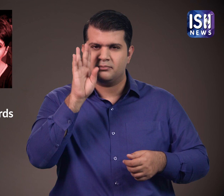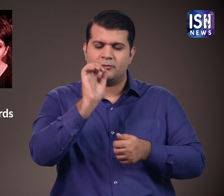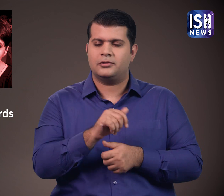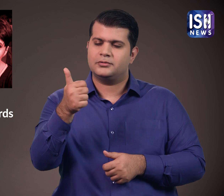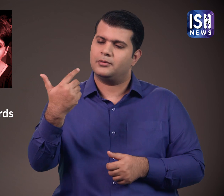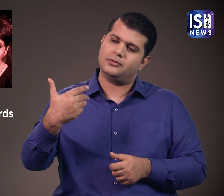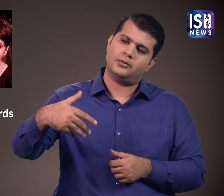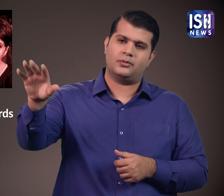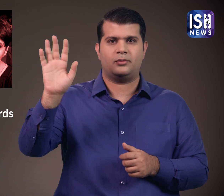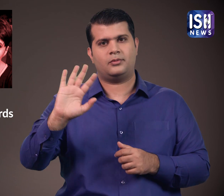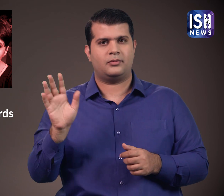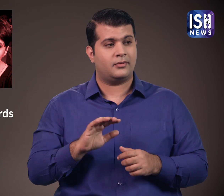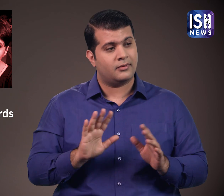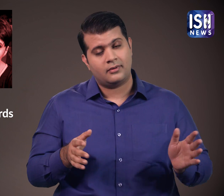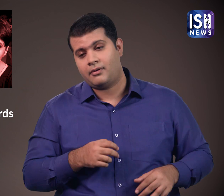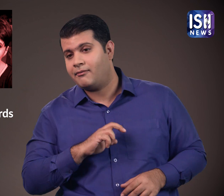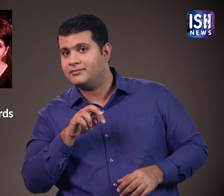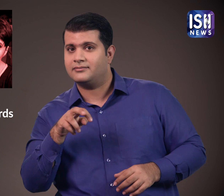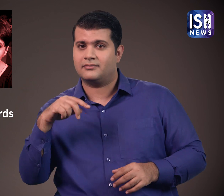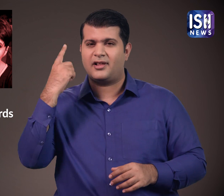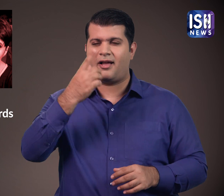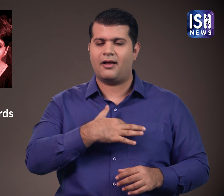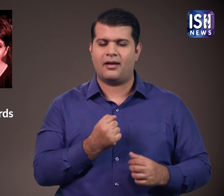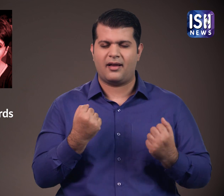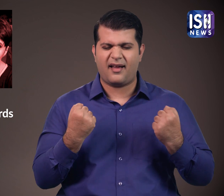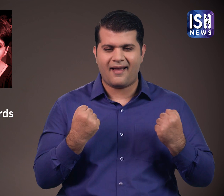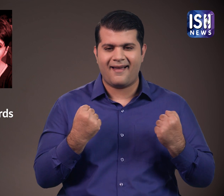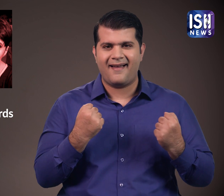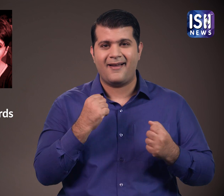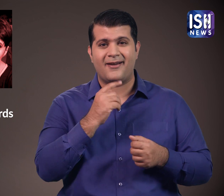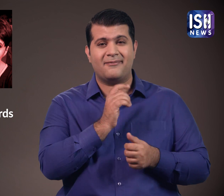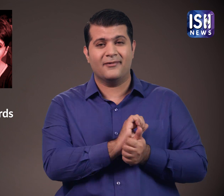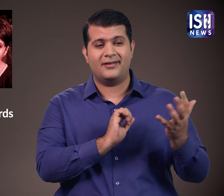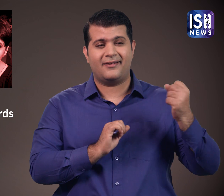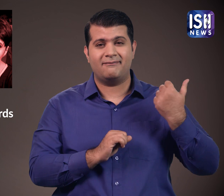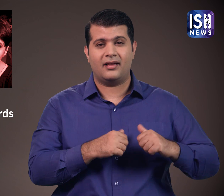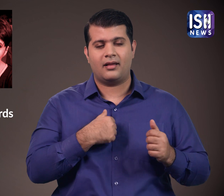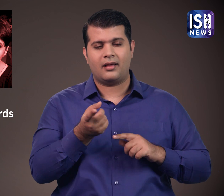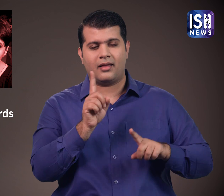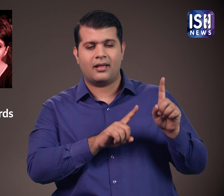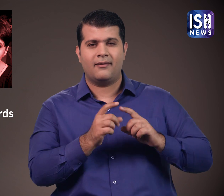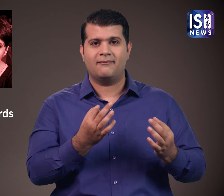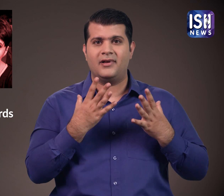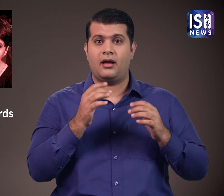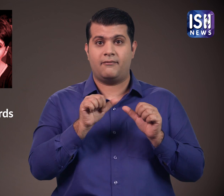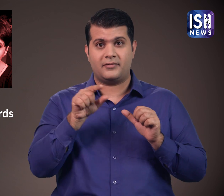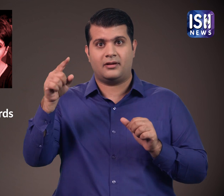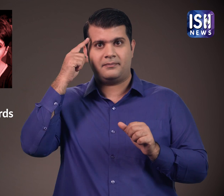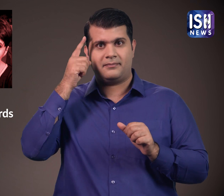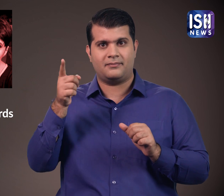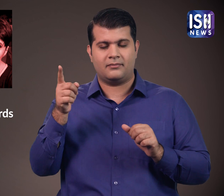When the police let him go, Aftab was ecstatic on having evaded their questioning.